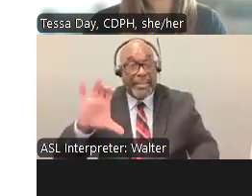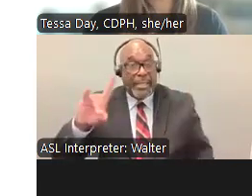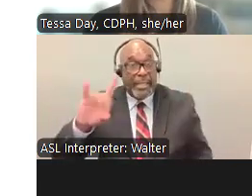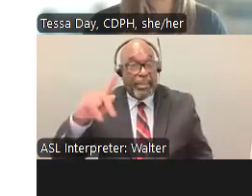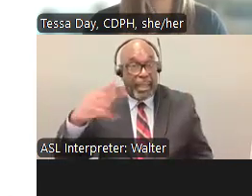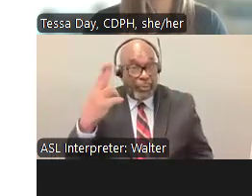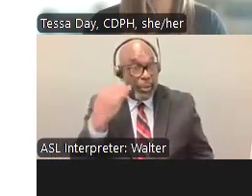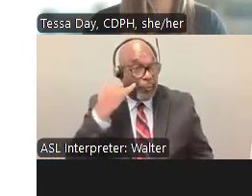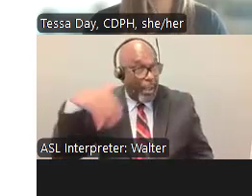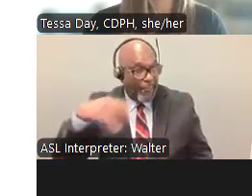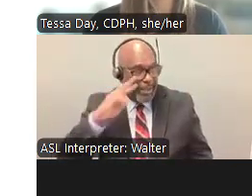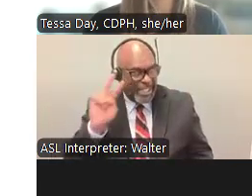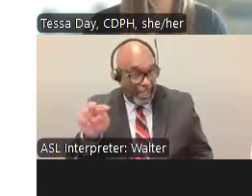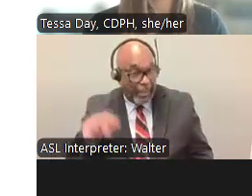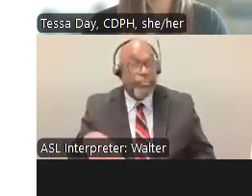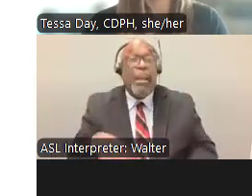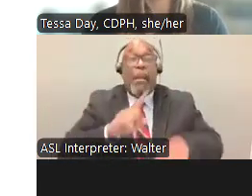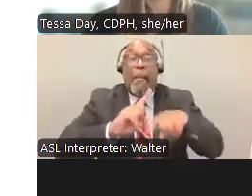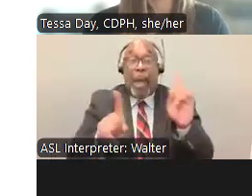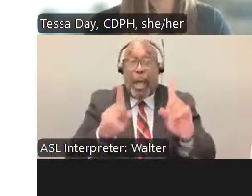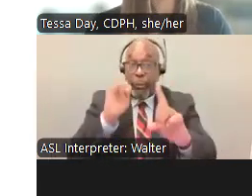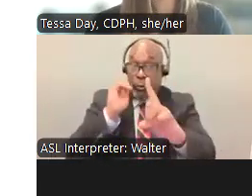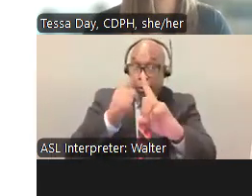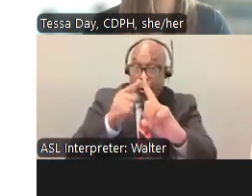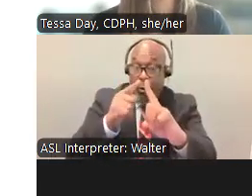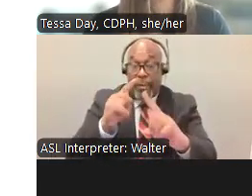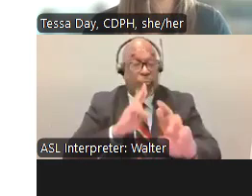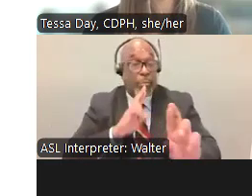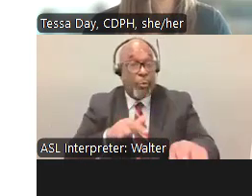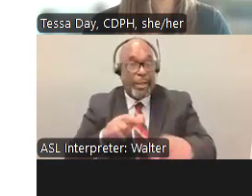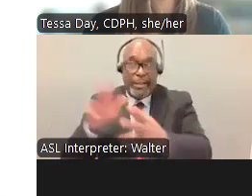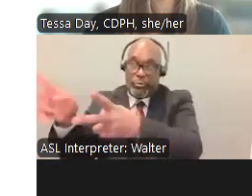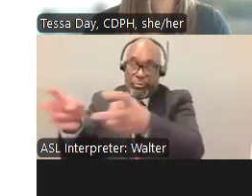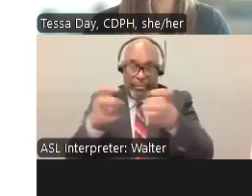13:17:34 yet, but the goal of this was to use 13:17:36 data to gain a deeper